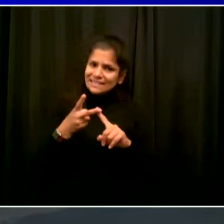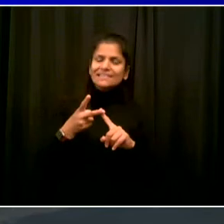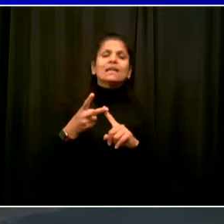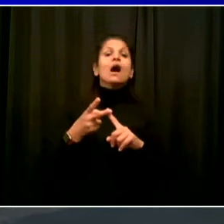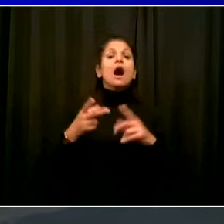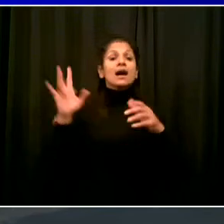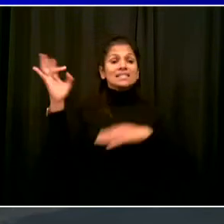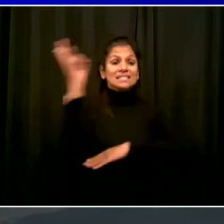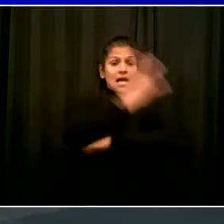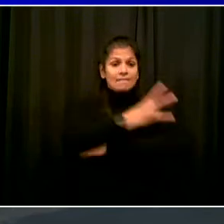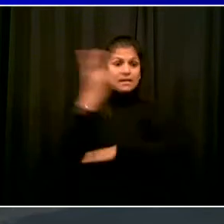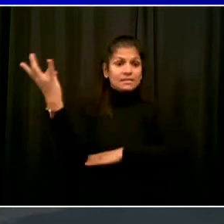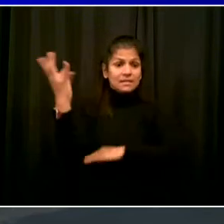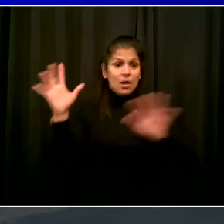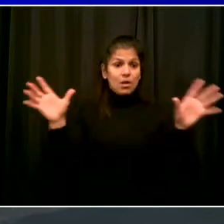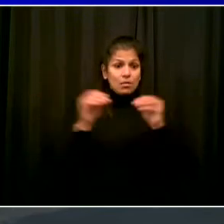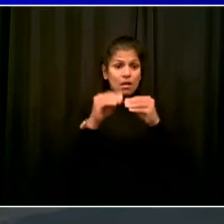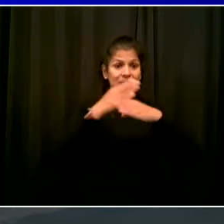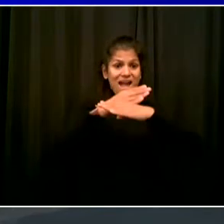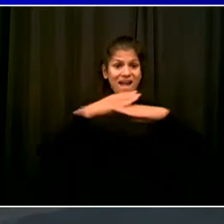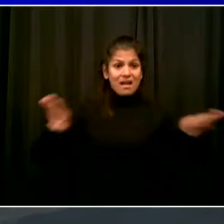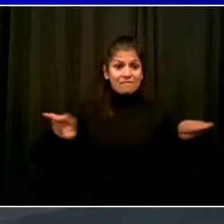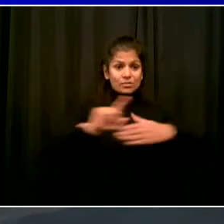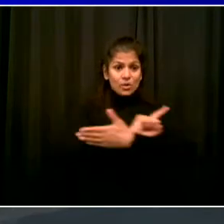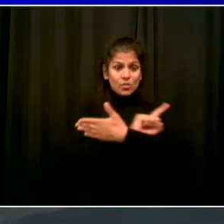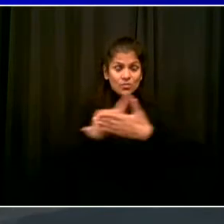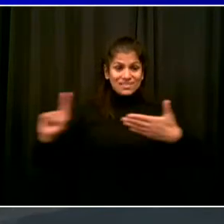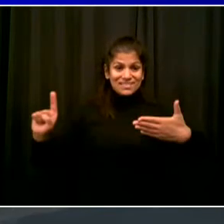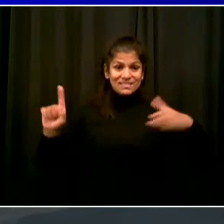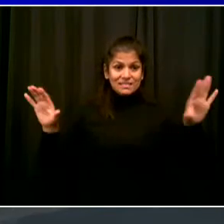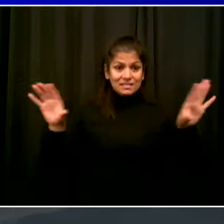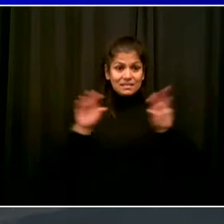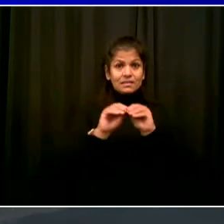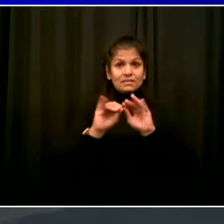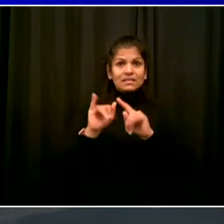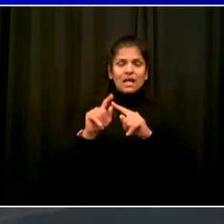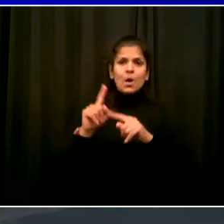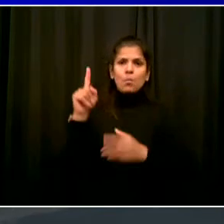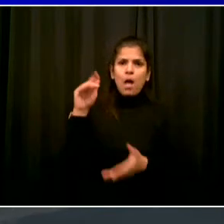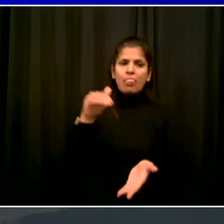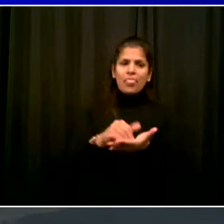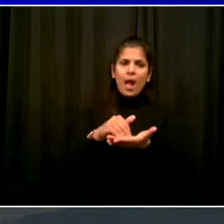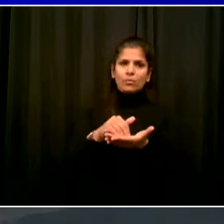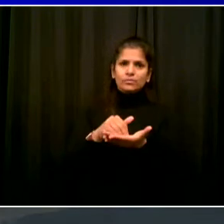WE SEE SOMETHING EXACTLY THE OPPOSITE OF WHAT WE WANT.